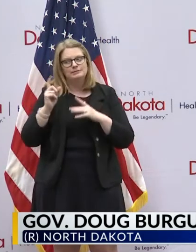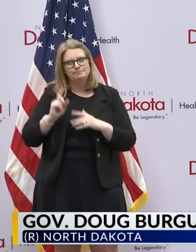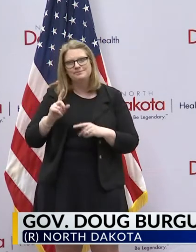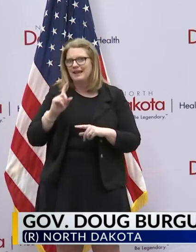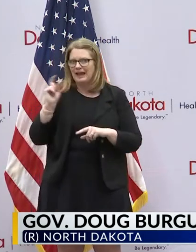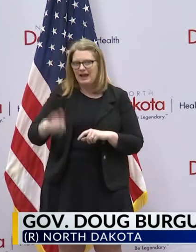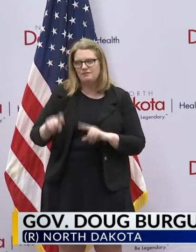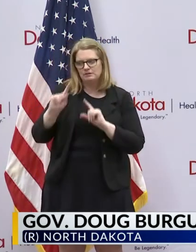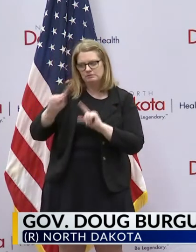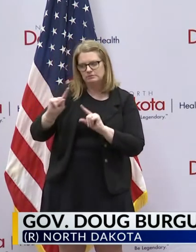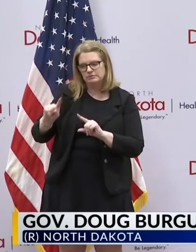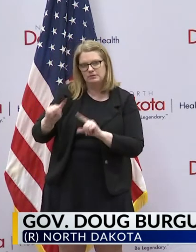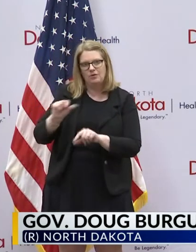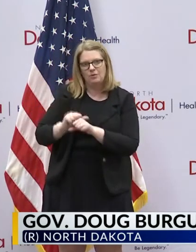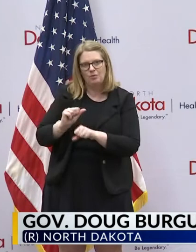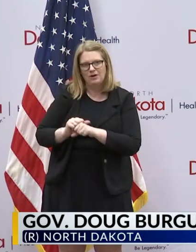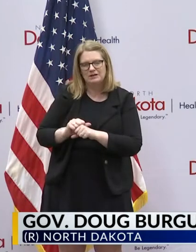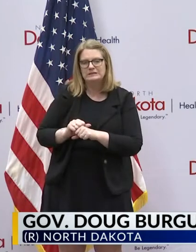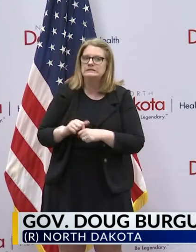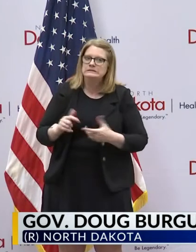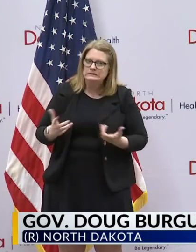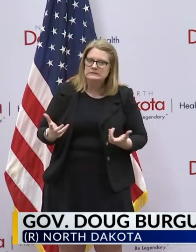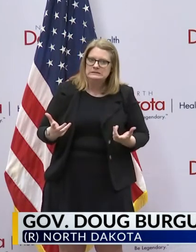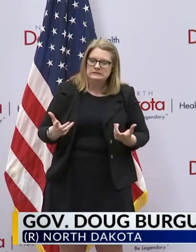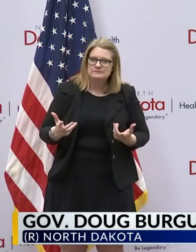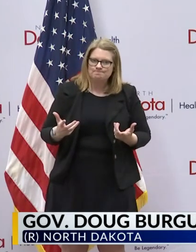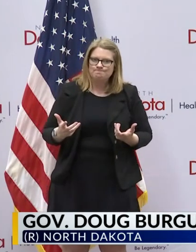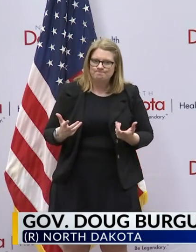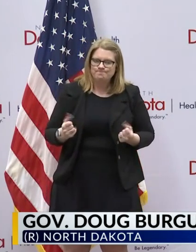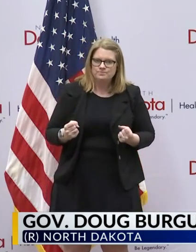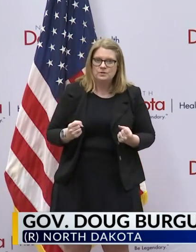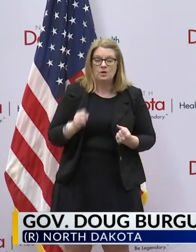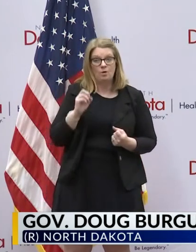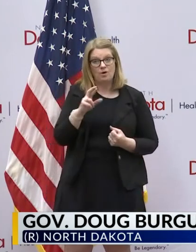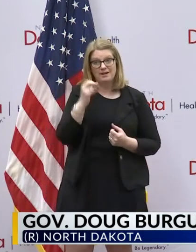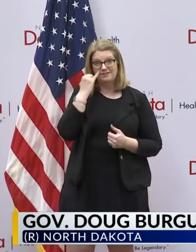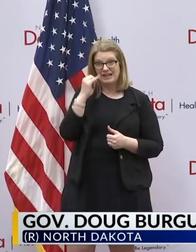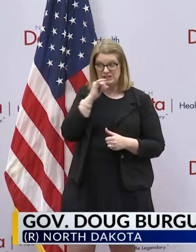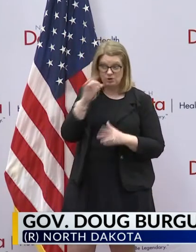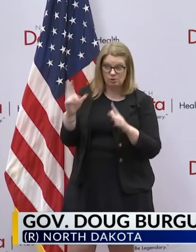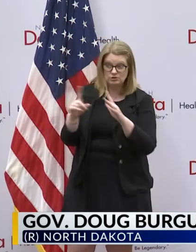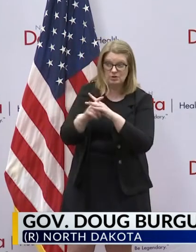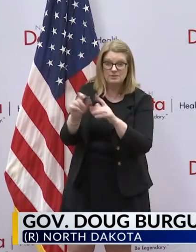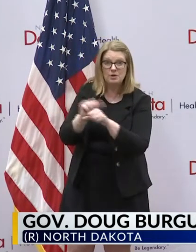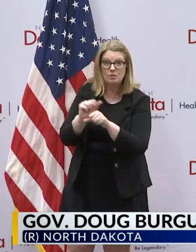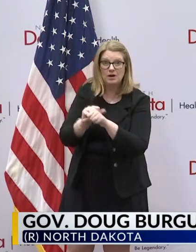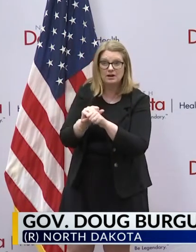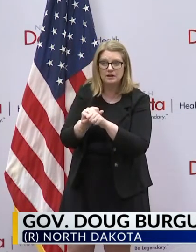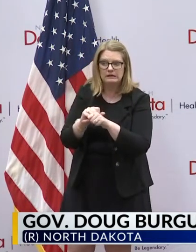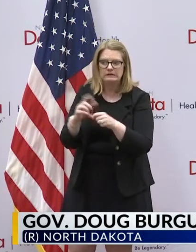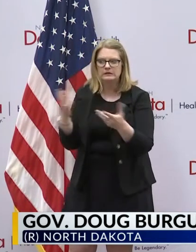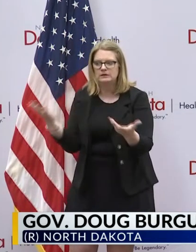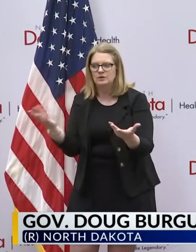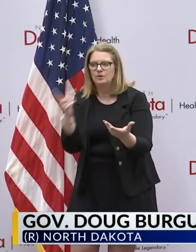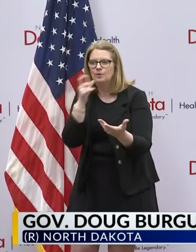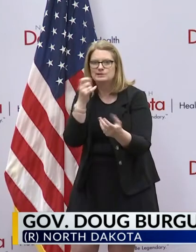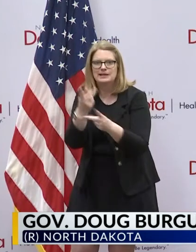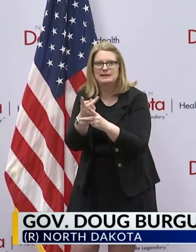TO KEEP GOING TO WORK TO MAKE ENDS MEET, AND CAN'T AFFORD PERHAPS NOT TO. THAT, AGAIN, OR IF THEY DON'T GO